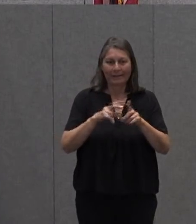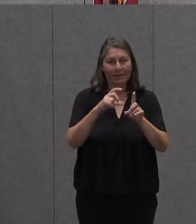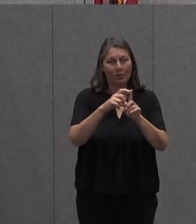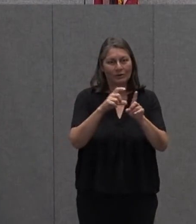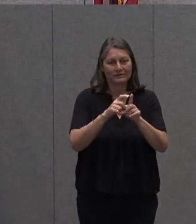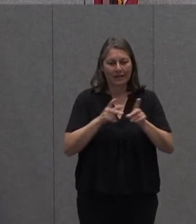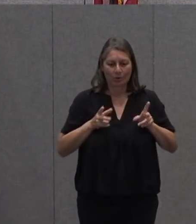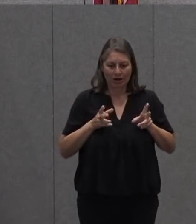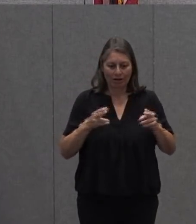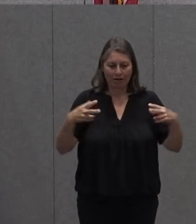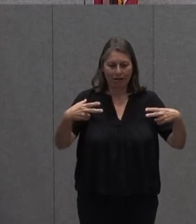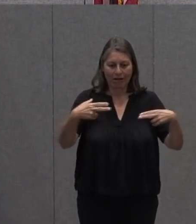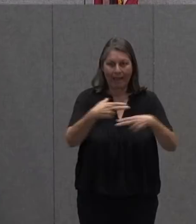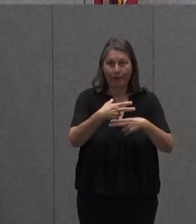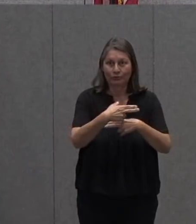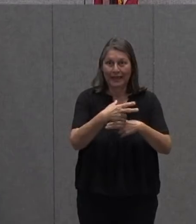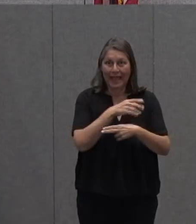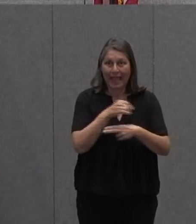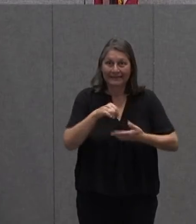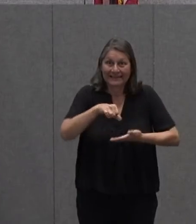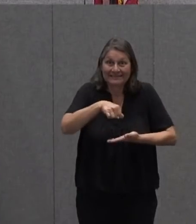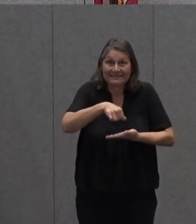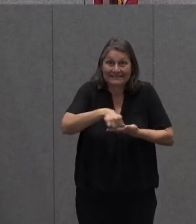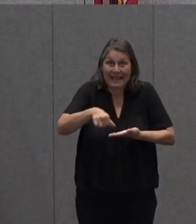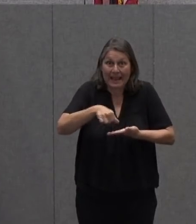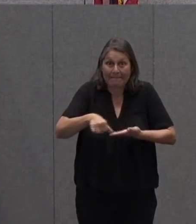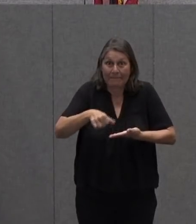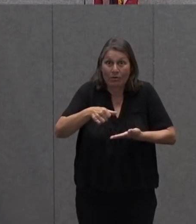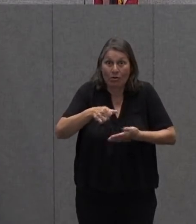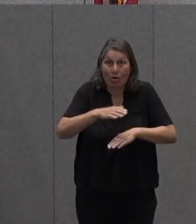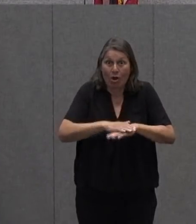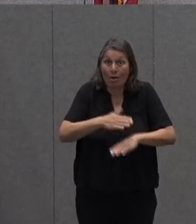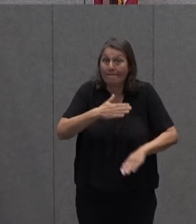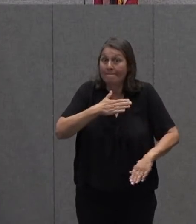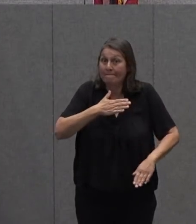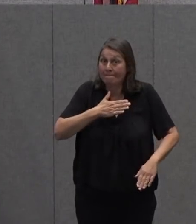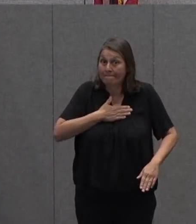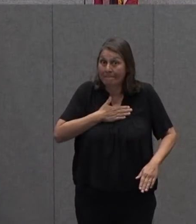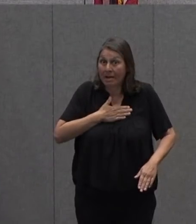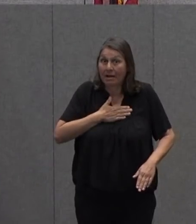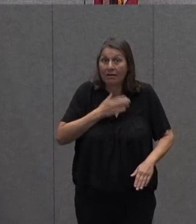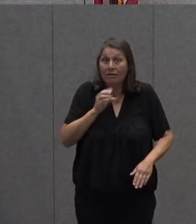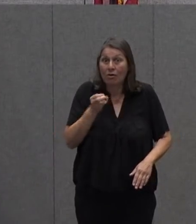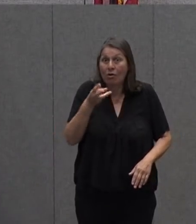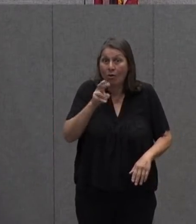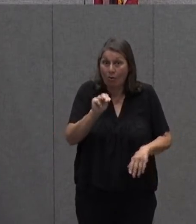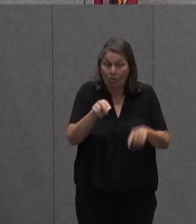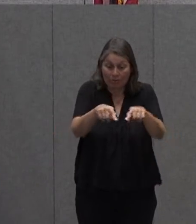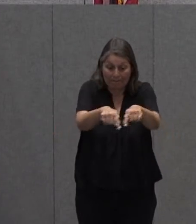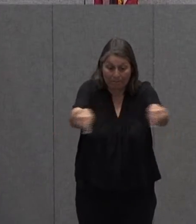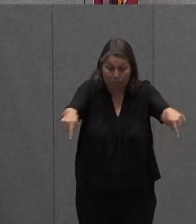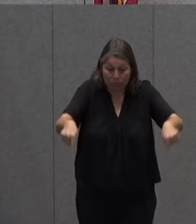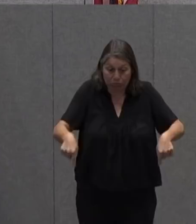Or, perhaps, if you have an adult at home that can help you print out a checkers board.